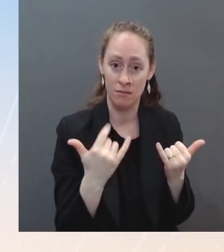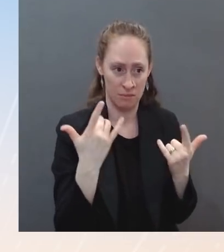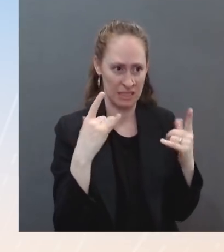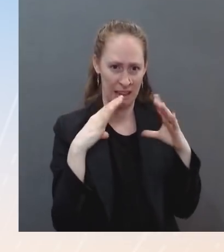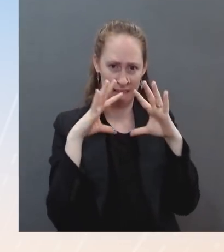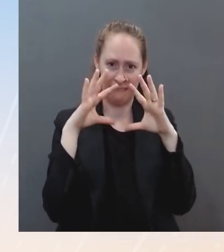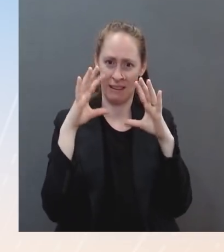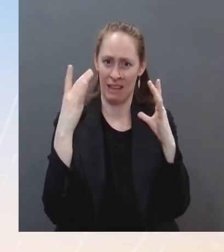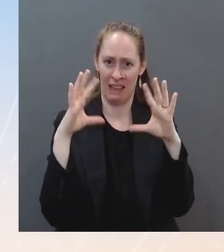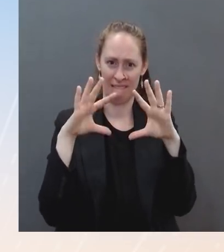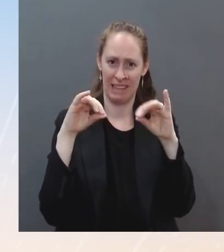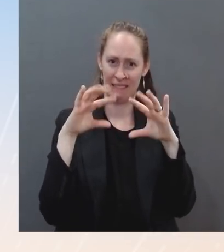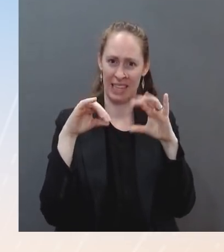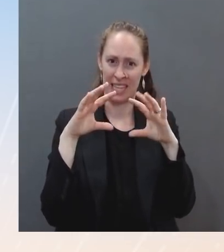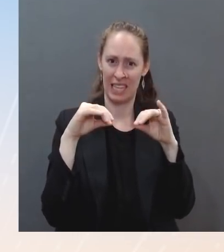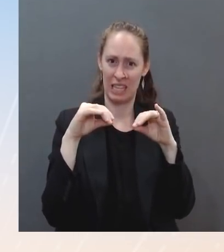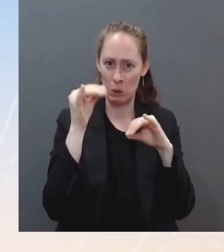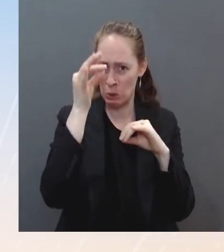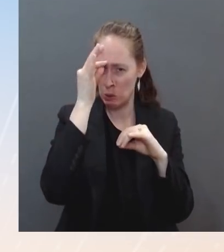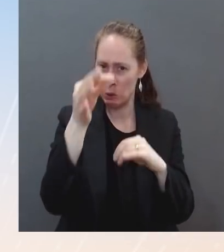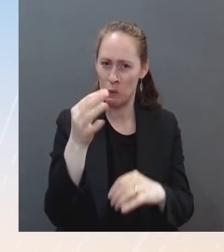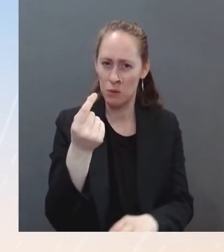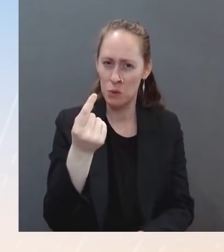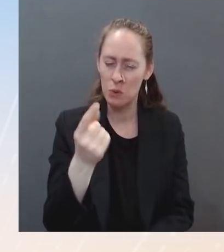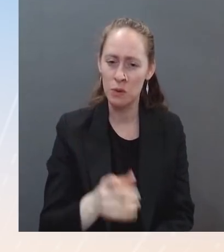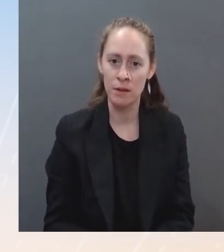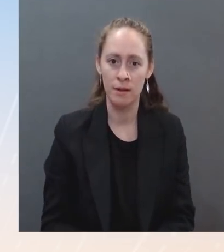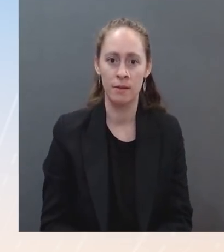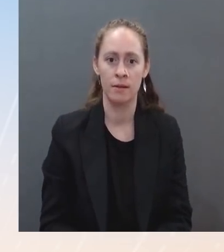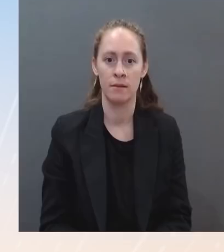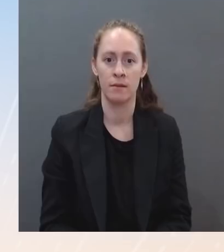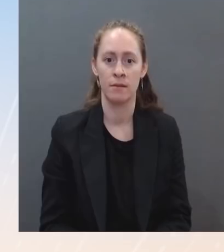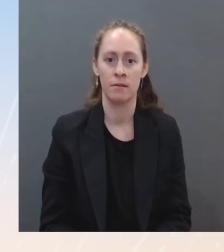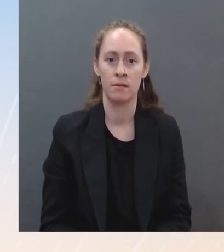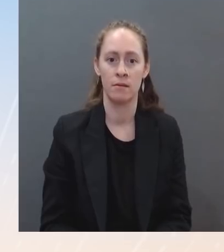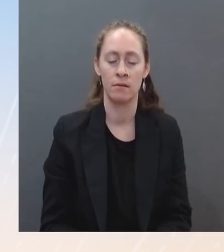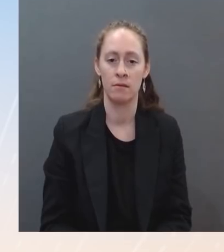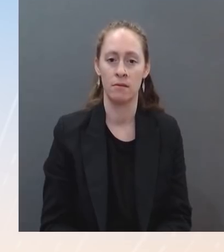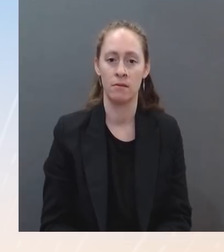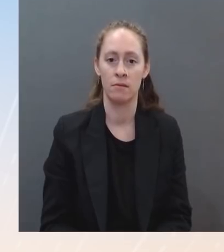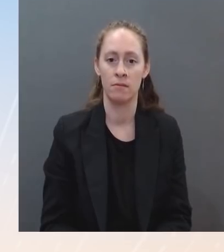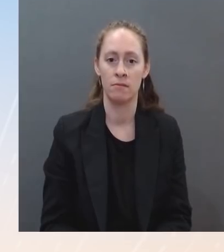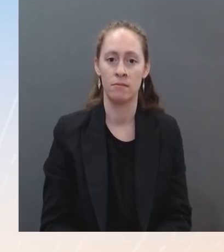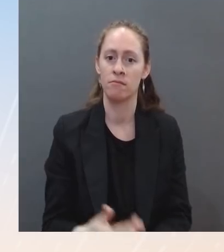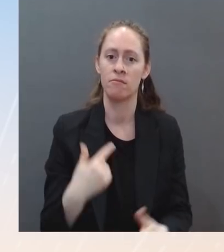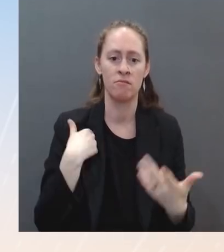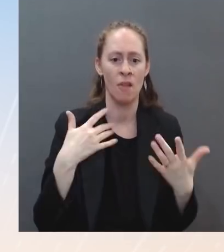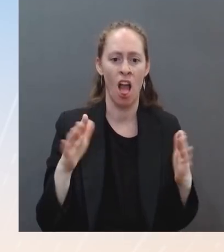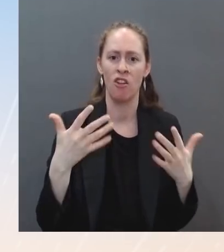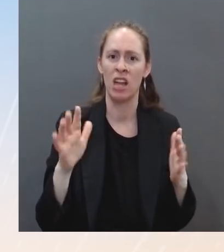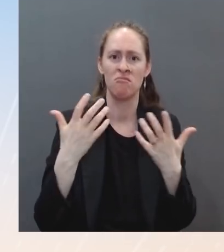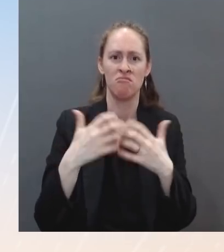that's in the House bill. So there's a version of this -- The Press: Right. Ms. Bedingfield: -- that is already -- yeah, there's a version of this that's already been put forward.